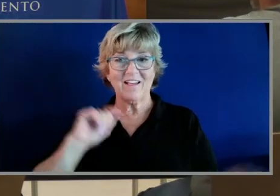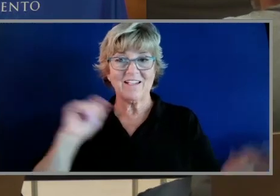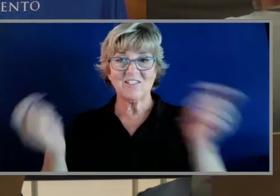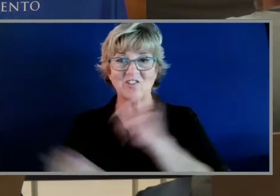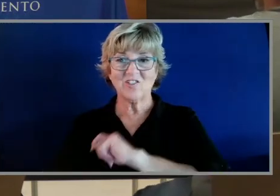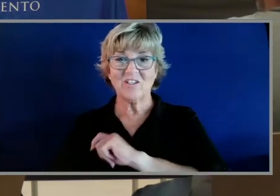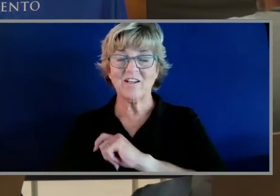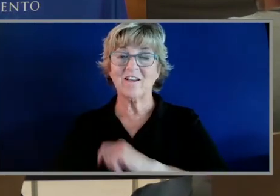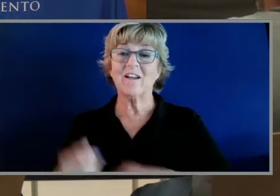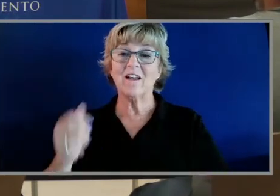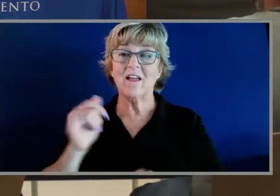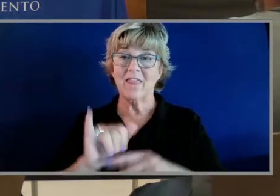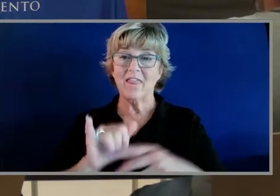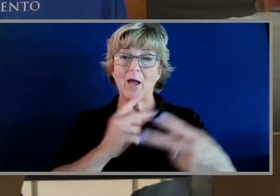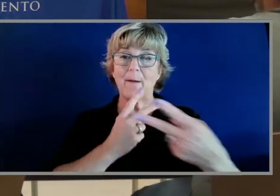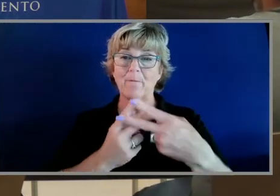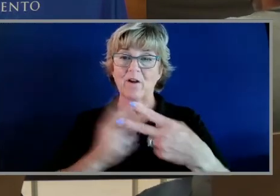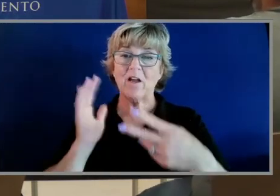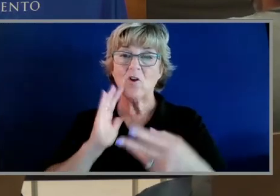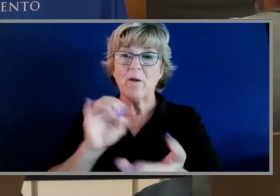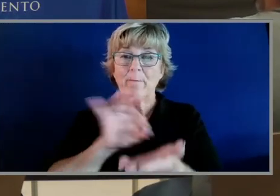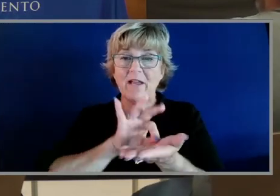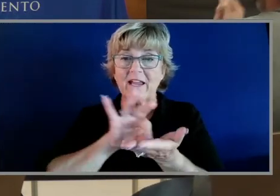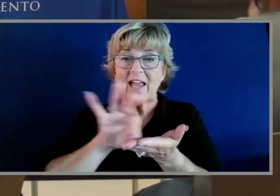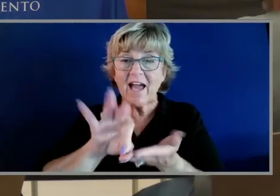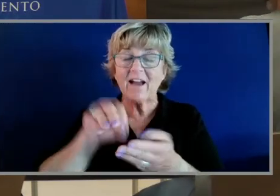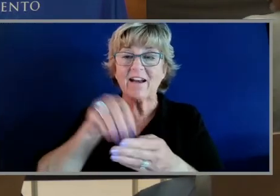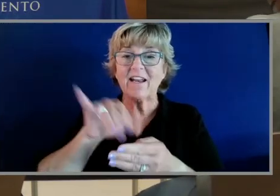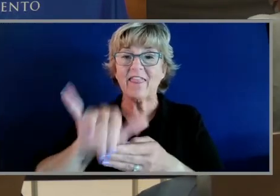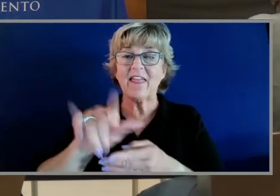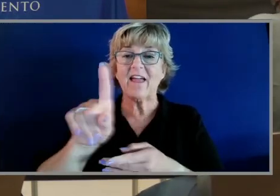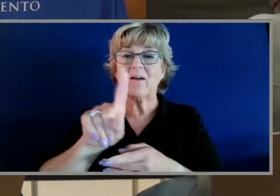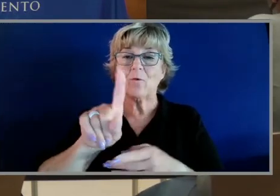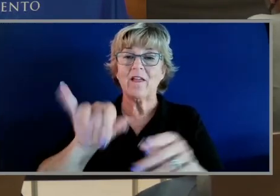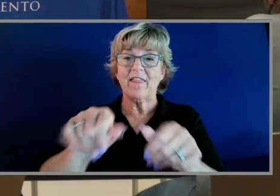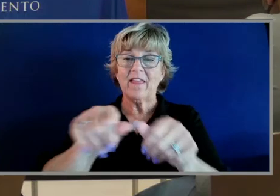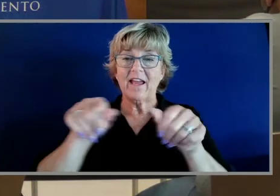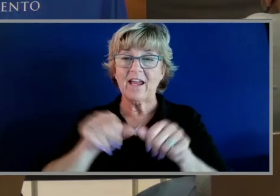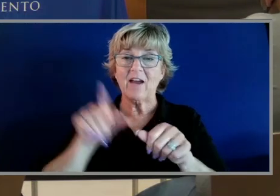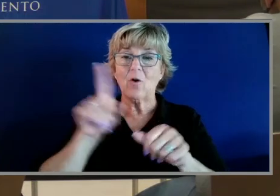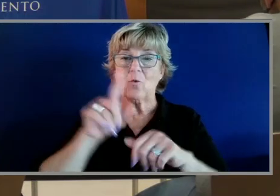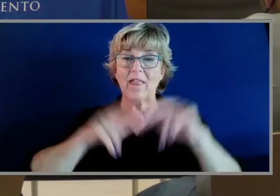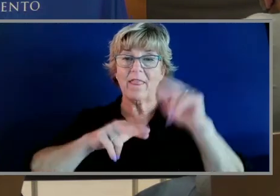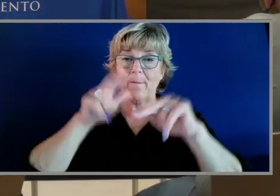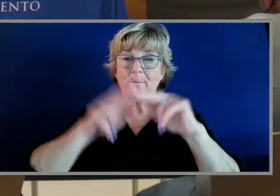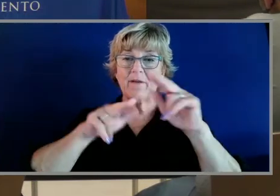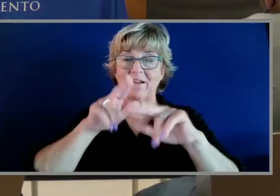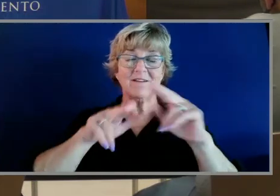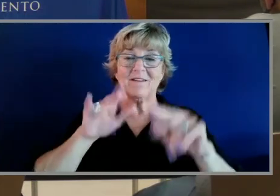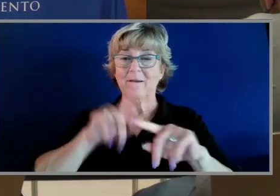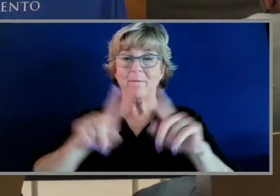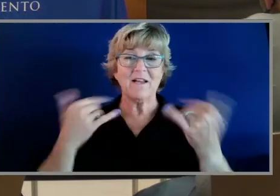Studio: yeah that's a great question that's a change, I mean years ago that the prison population needs to be counted